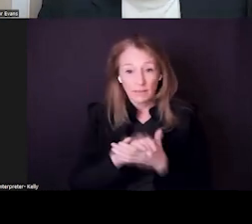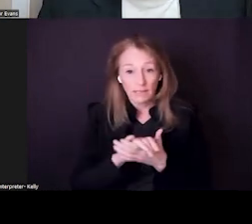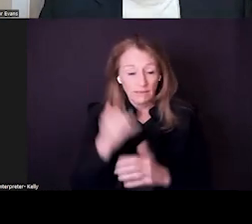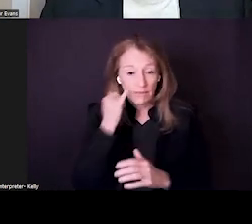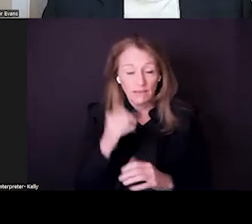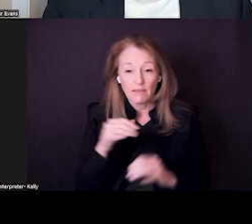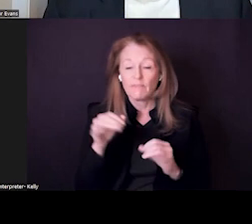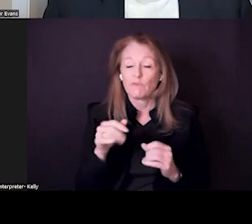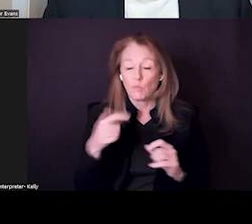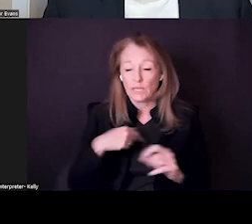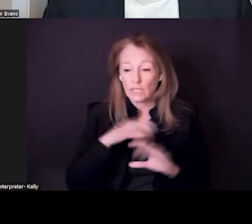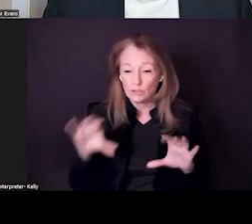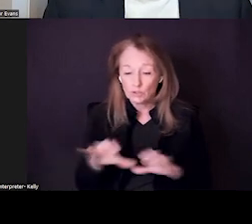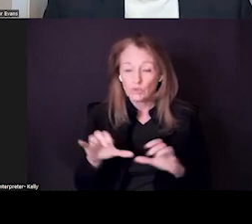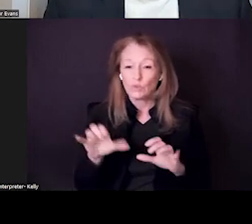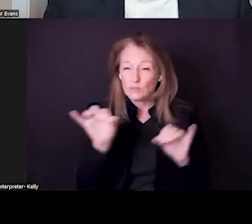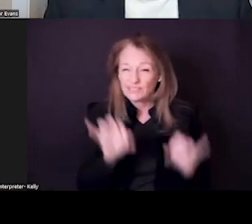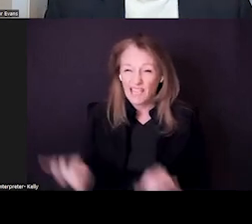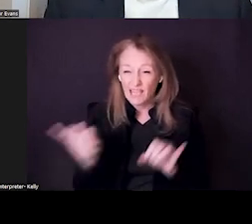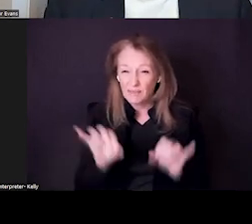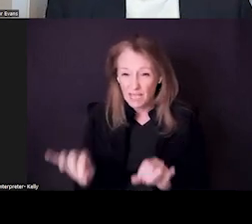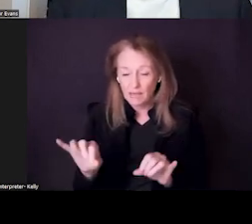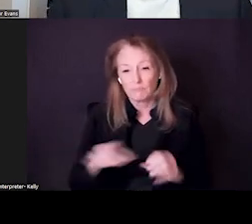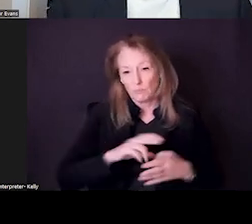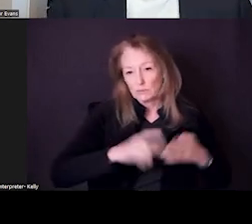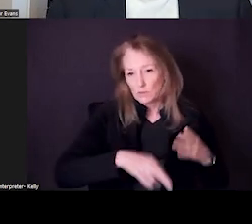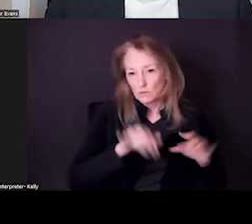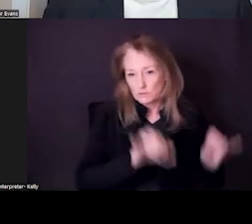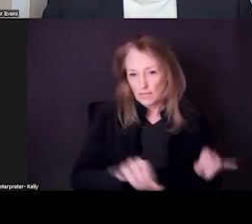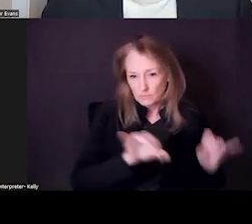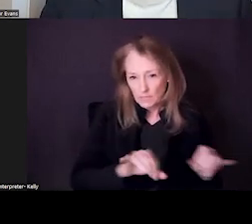RESULTS. WE HAVE TO INNOVATE IF WE WANT TO MAKE PROGRESS. I AM